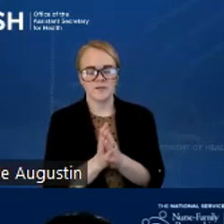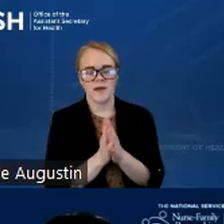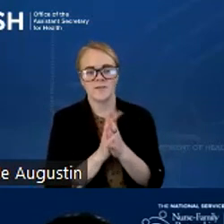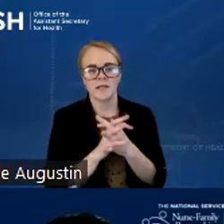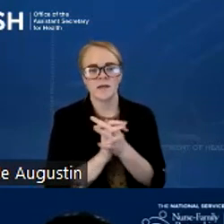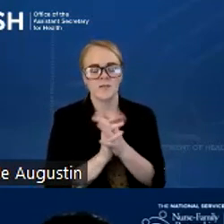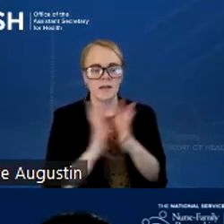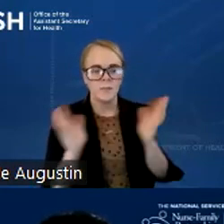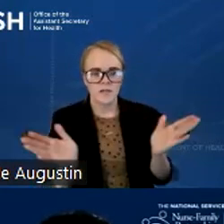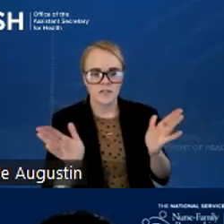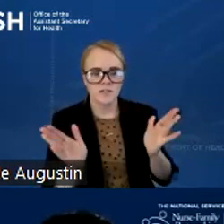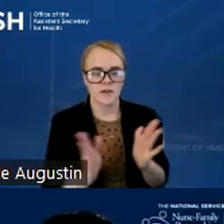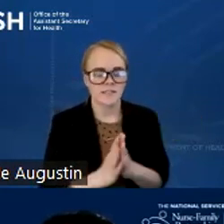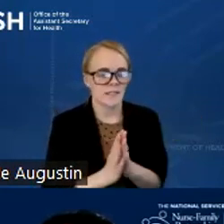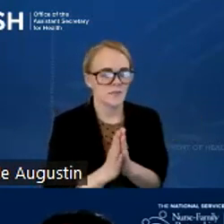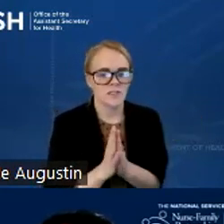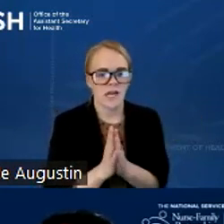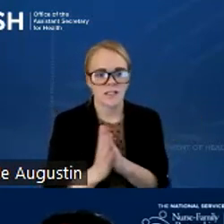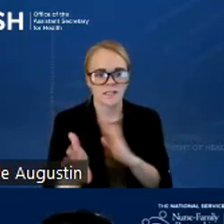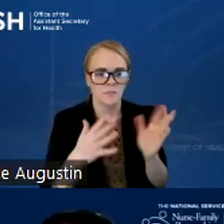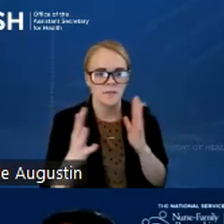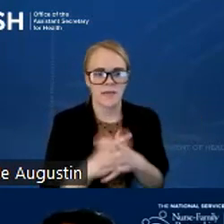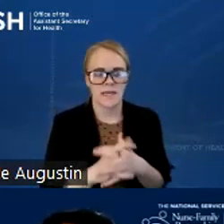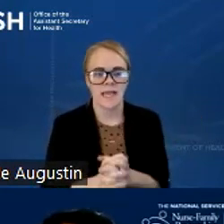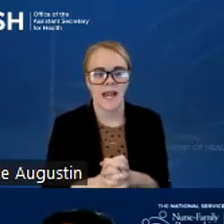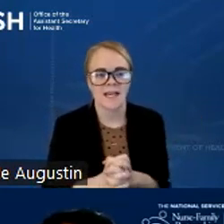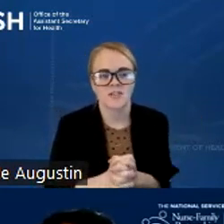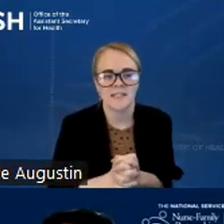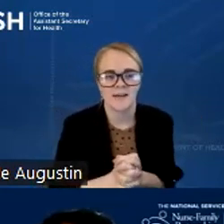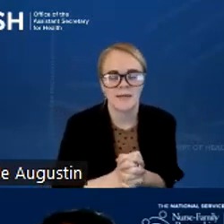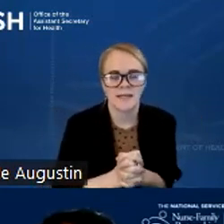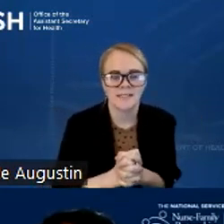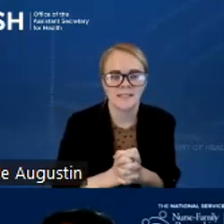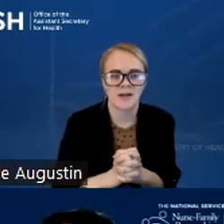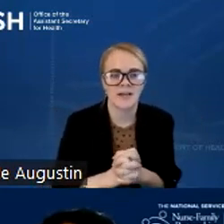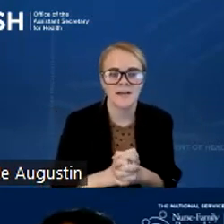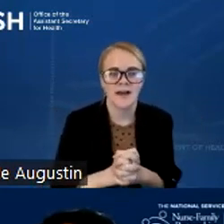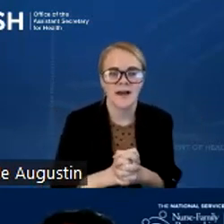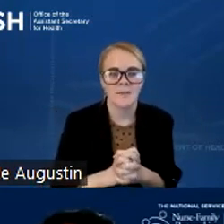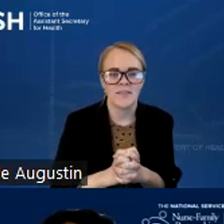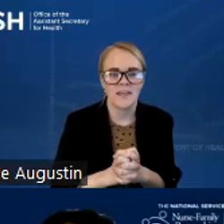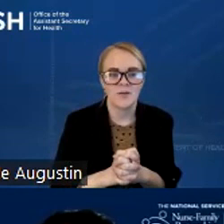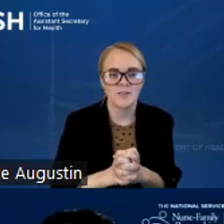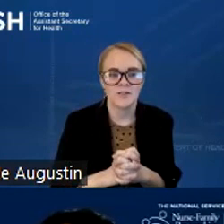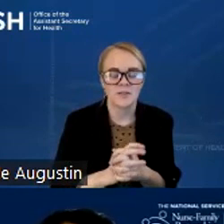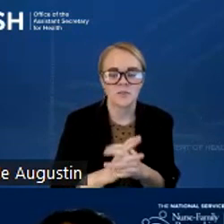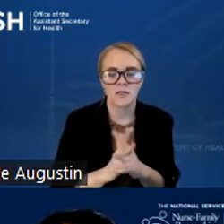If you have any questions, don't hesitate to reach out to us and we can make any connections that would be necessary. But thank you all so much.